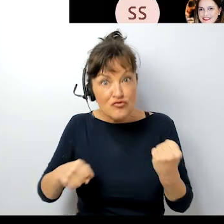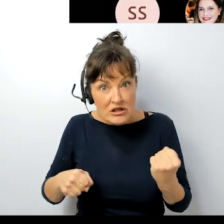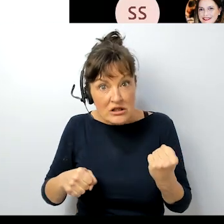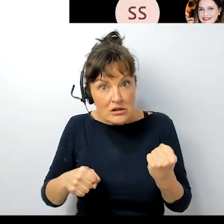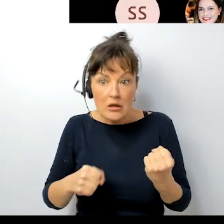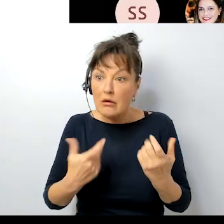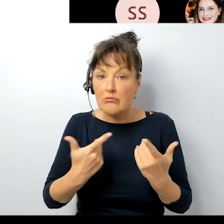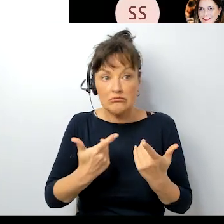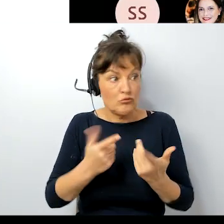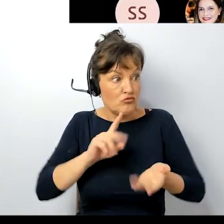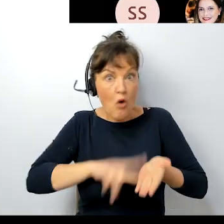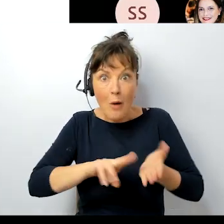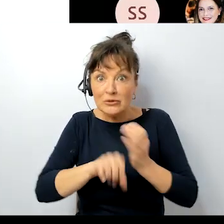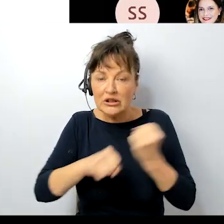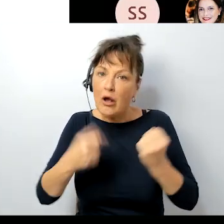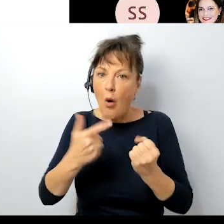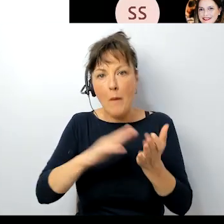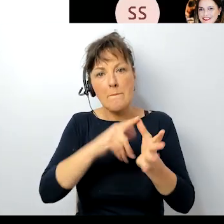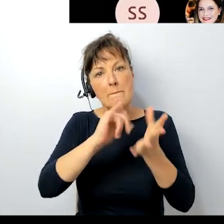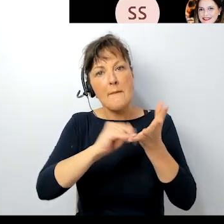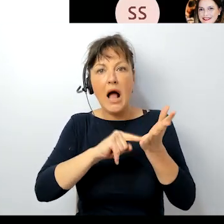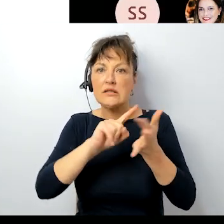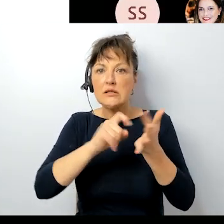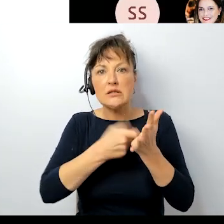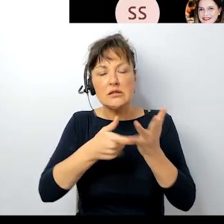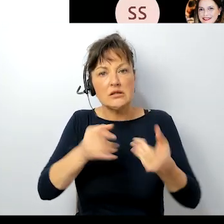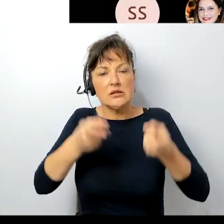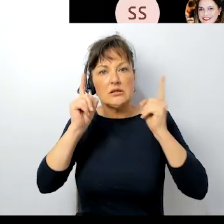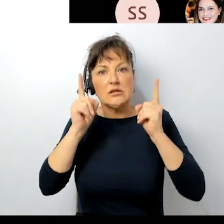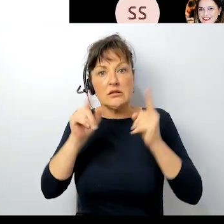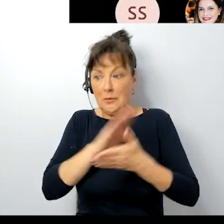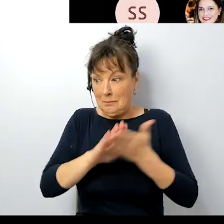to achieve an ordinary or a master's degree. They are offered in key sectors